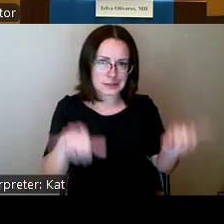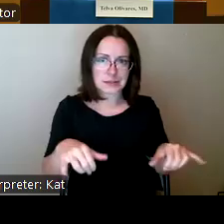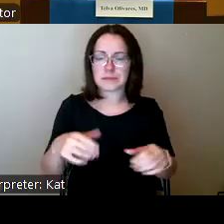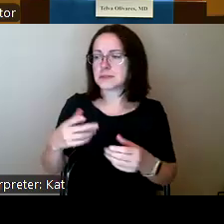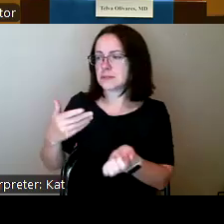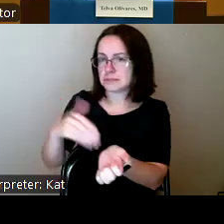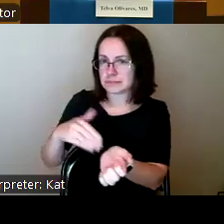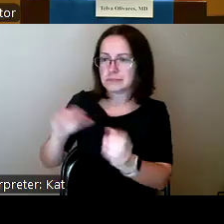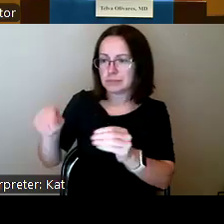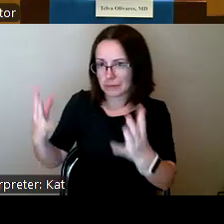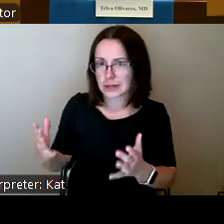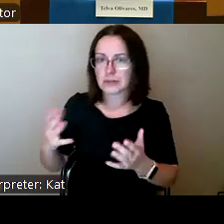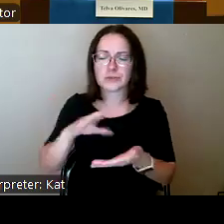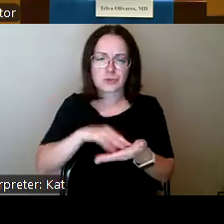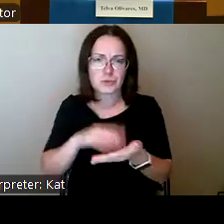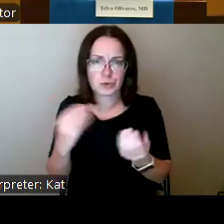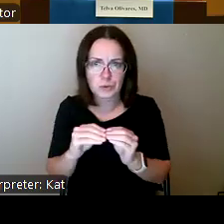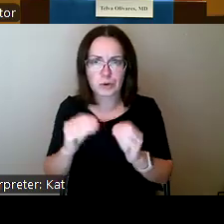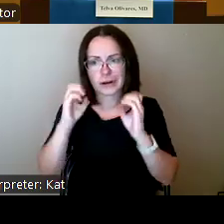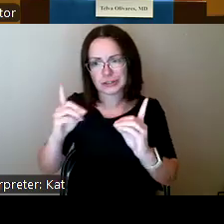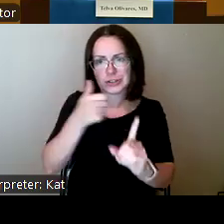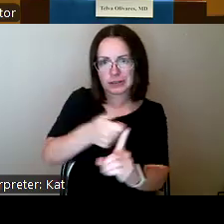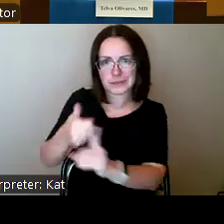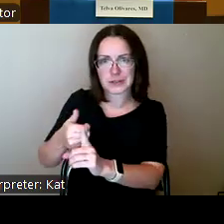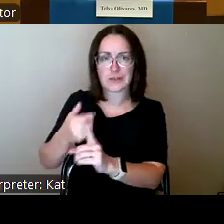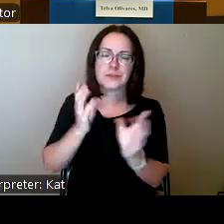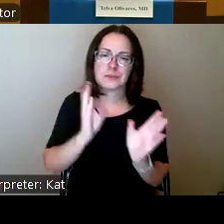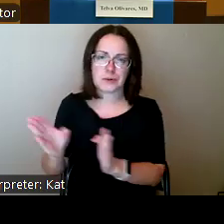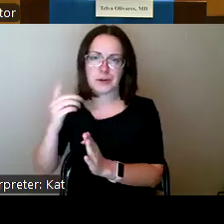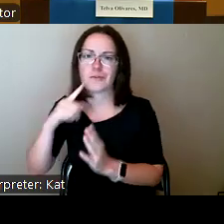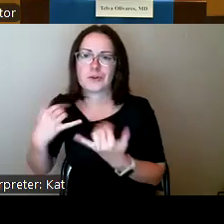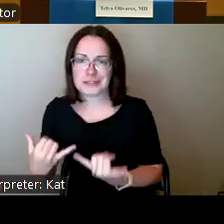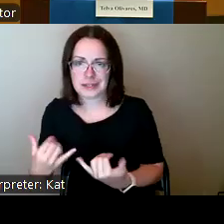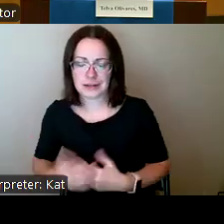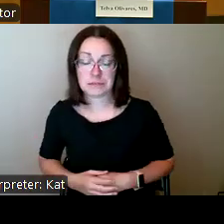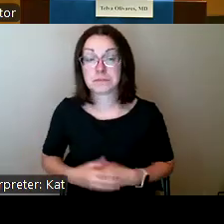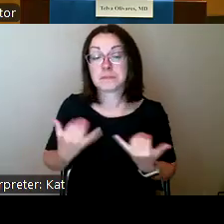in preparation for today. We hope that today will help all of you learn not only more about the law